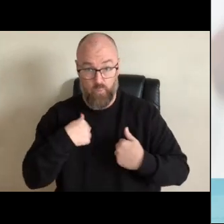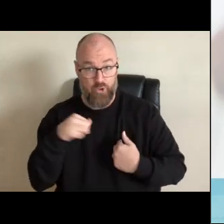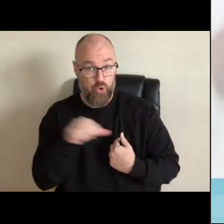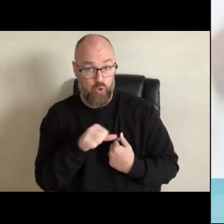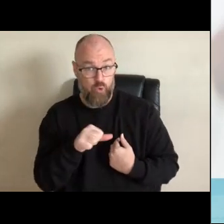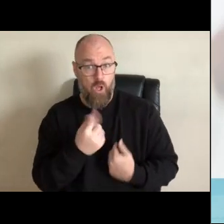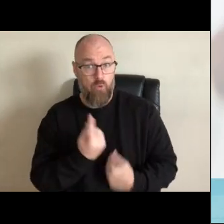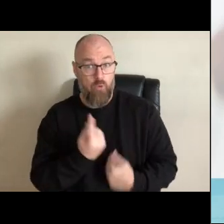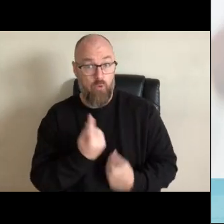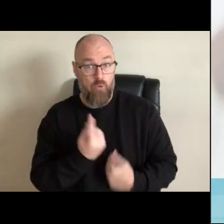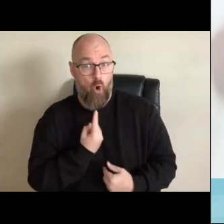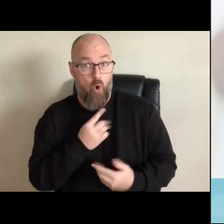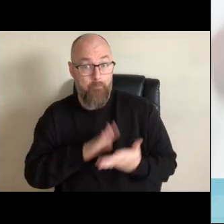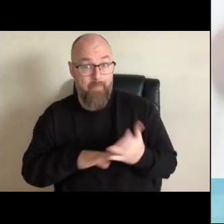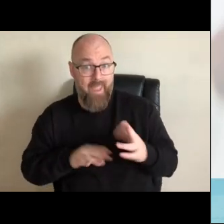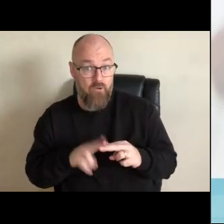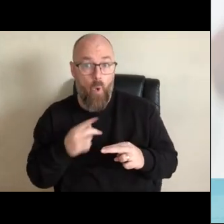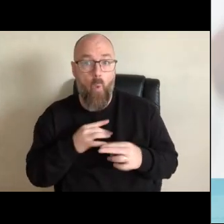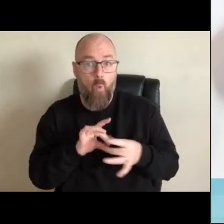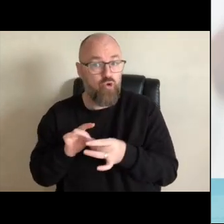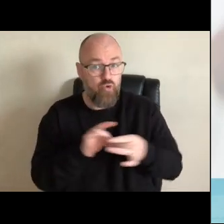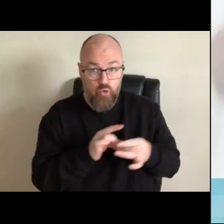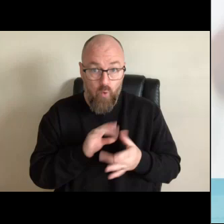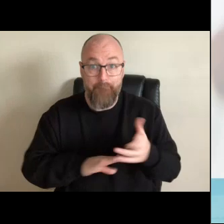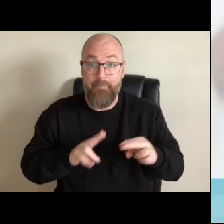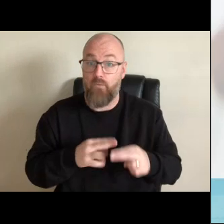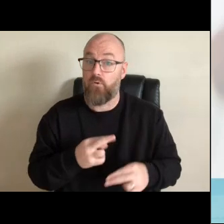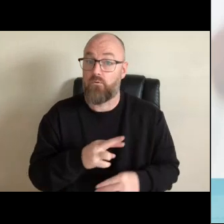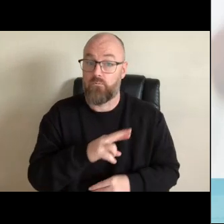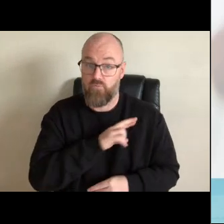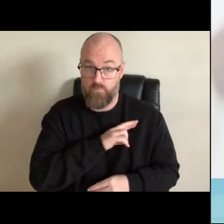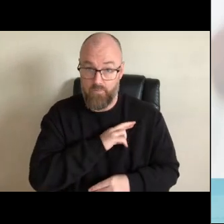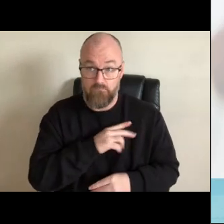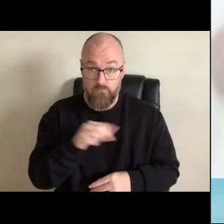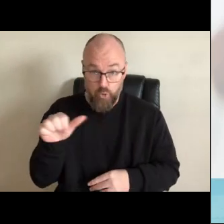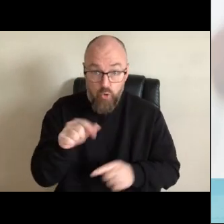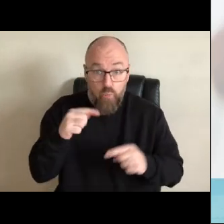responsibility as would have been done prior to the amendment this is a moving feast I have to